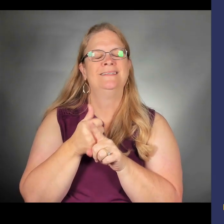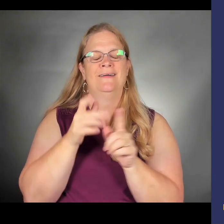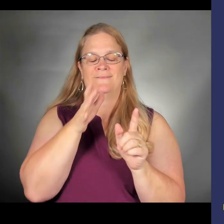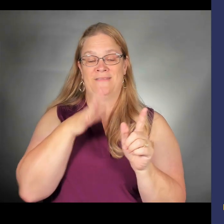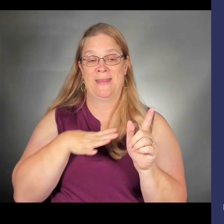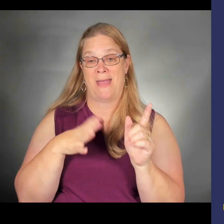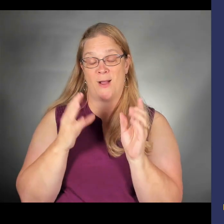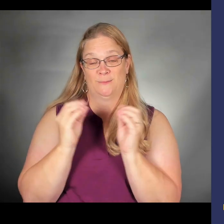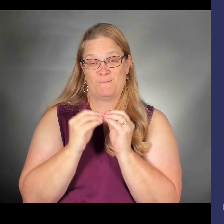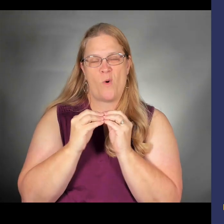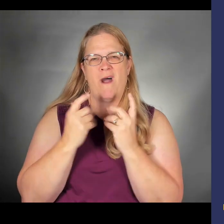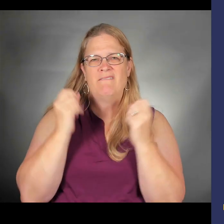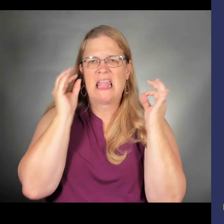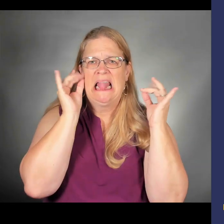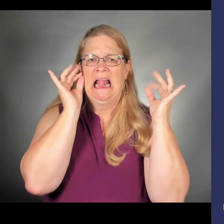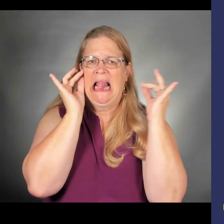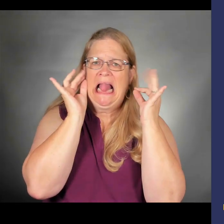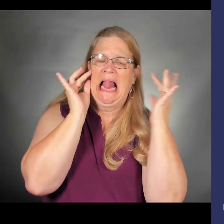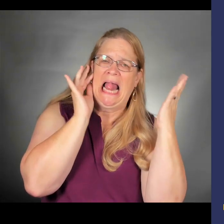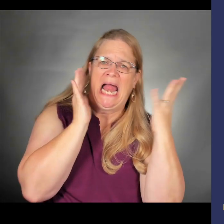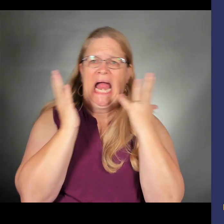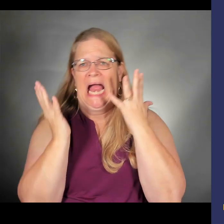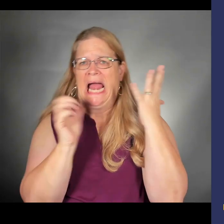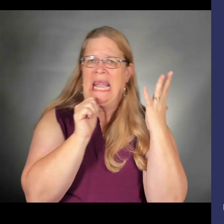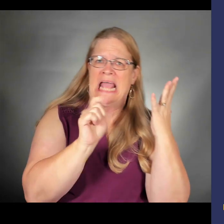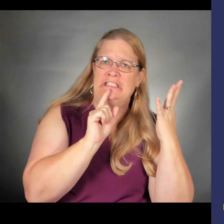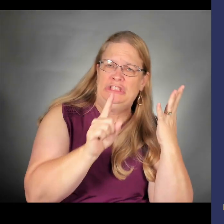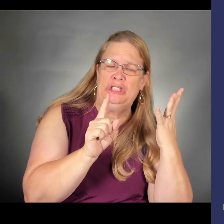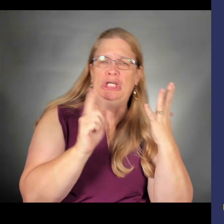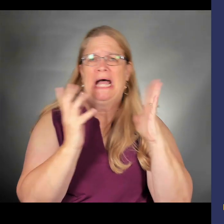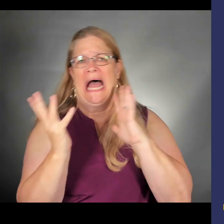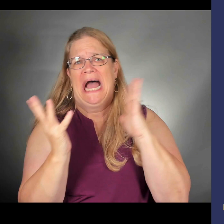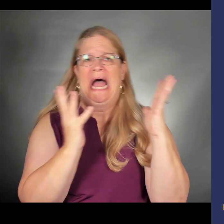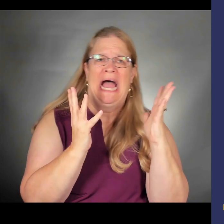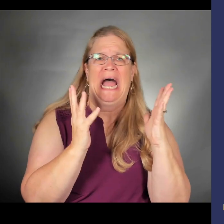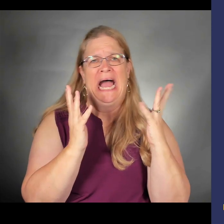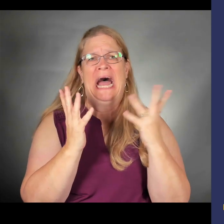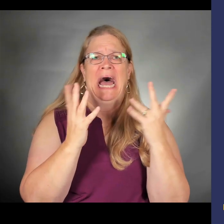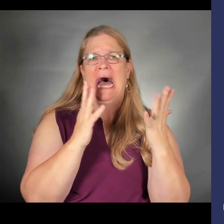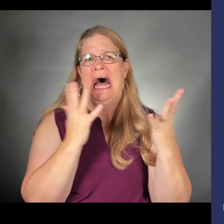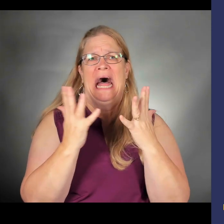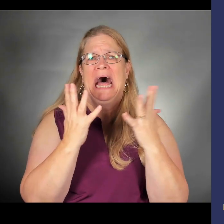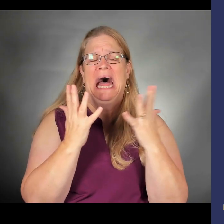Females are more likely to attempt suicide, but may